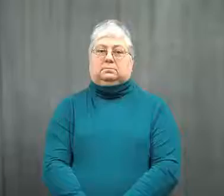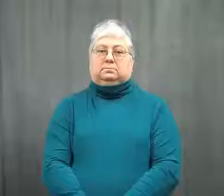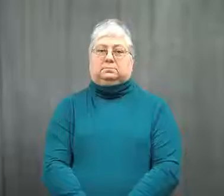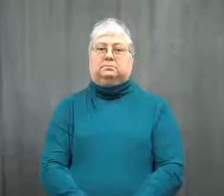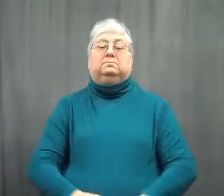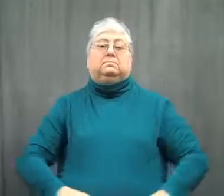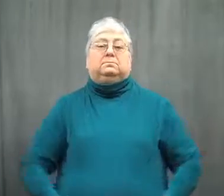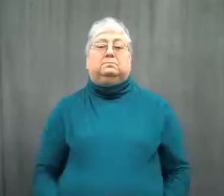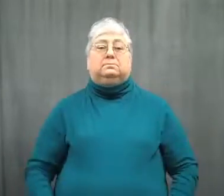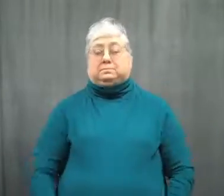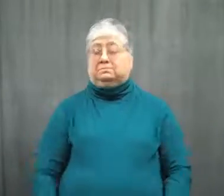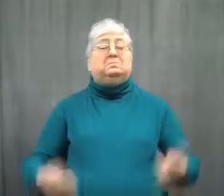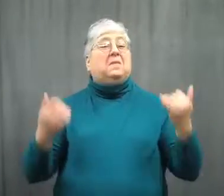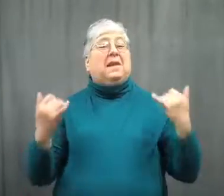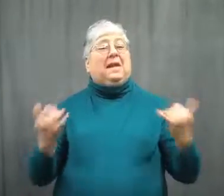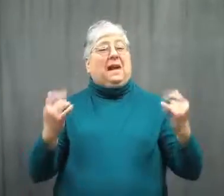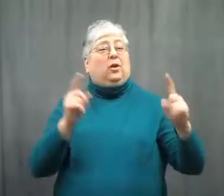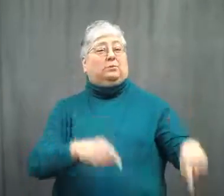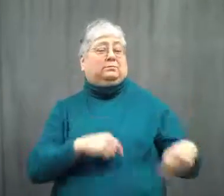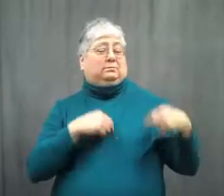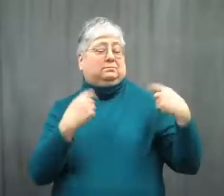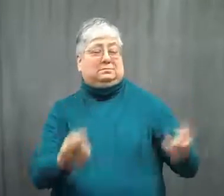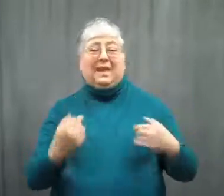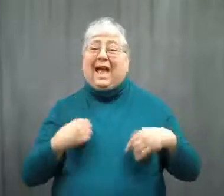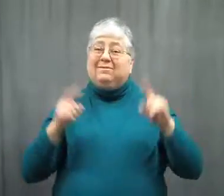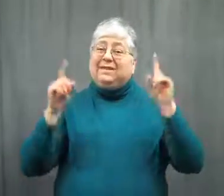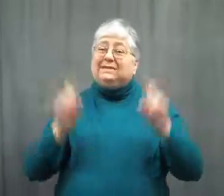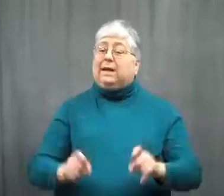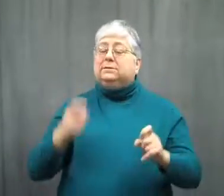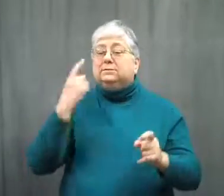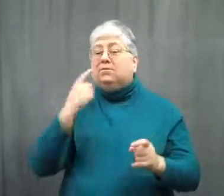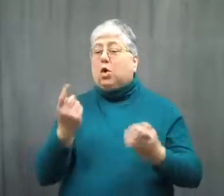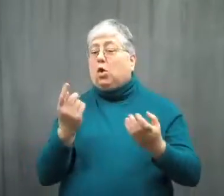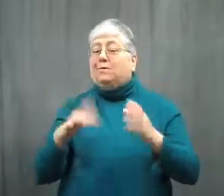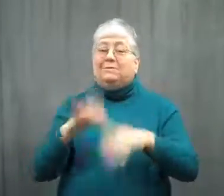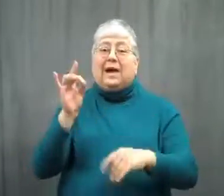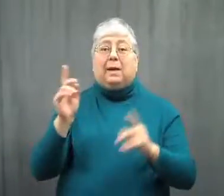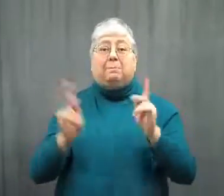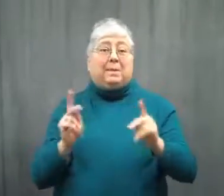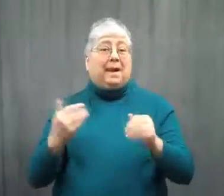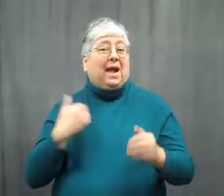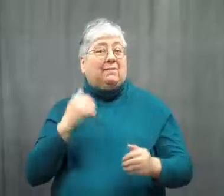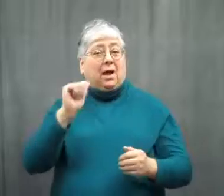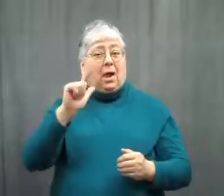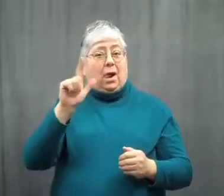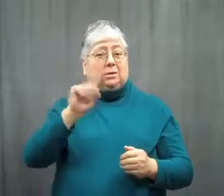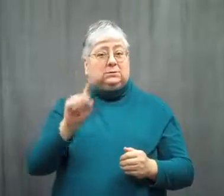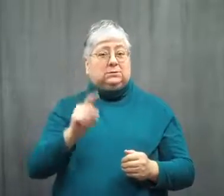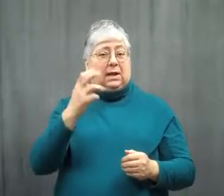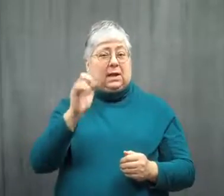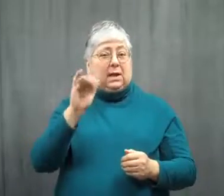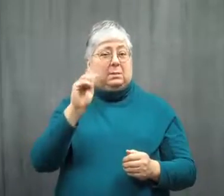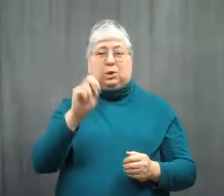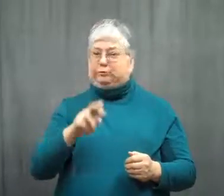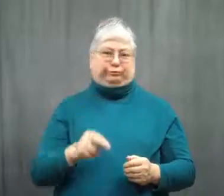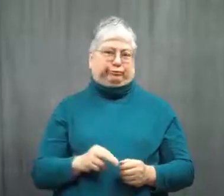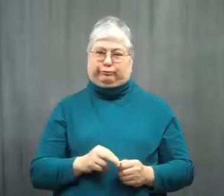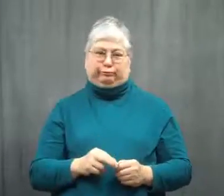Up to now, there has been no test available to determine if someone has Alzheimer's.